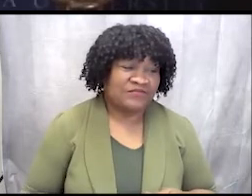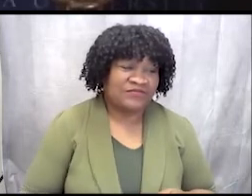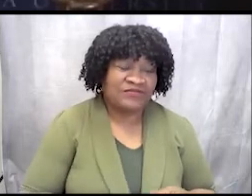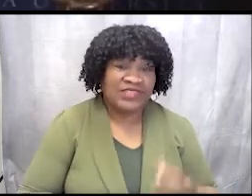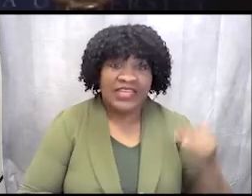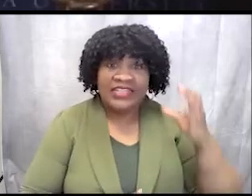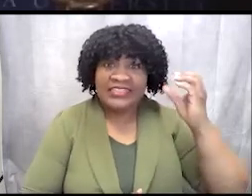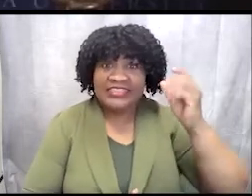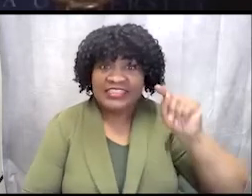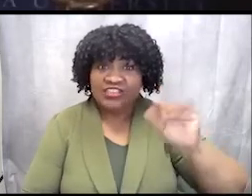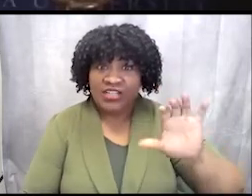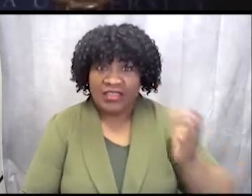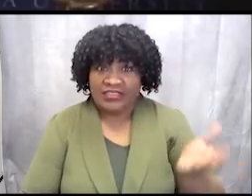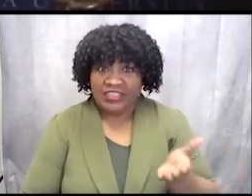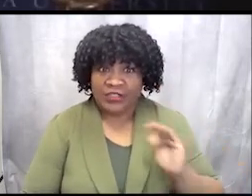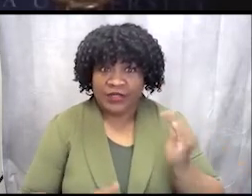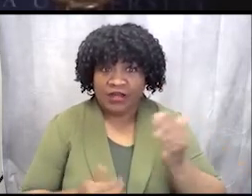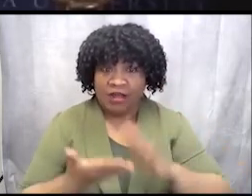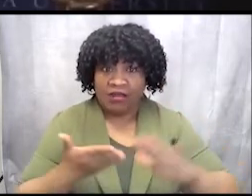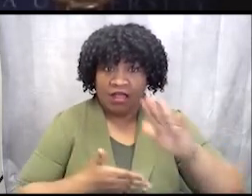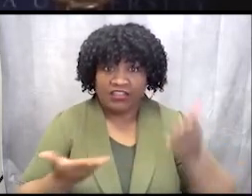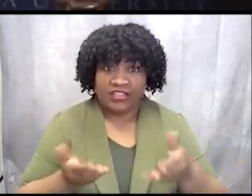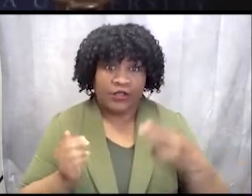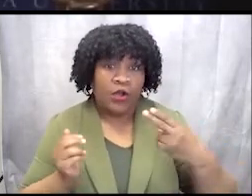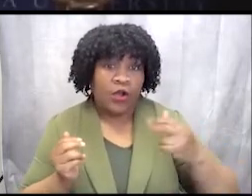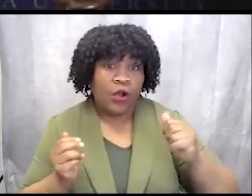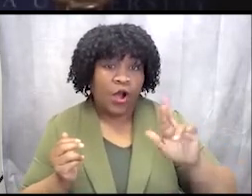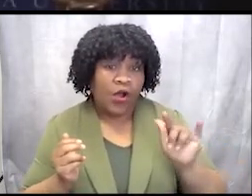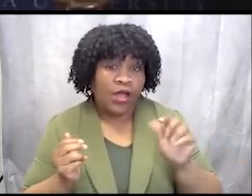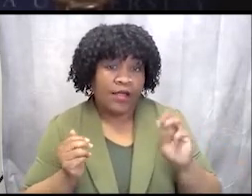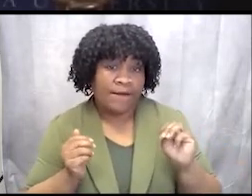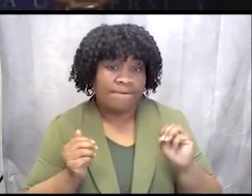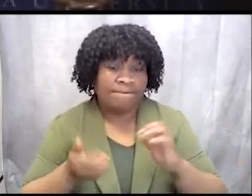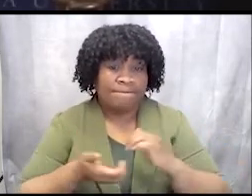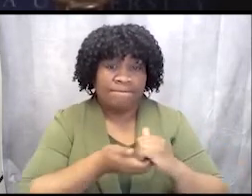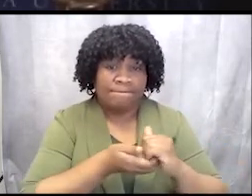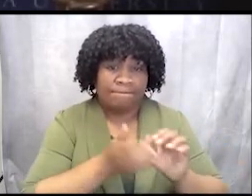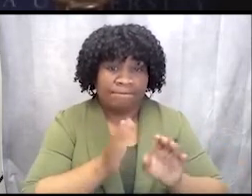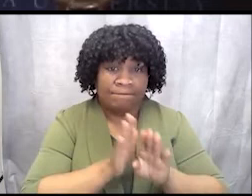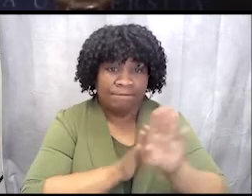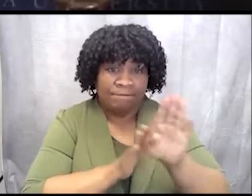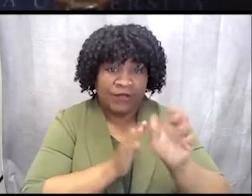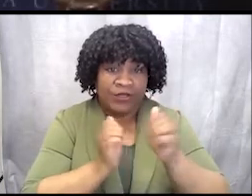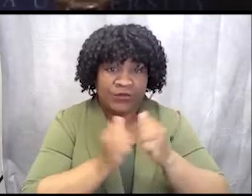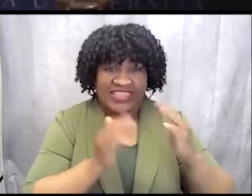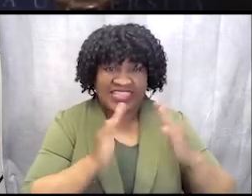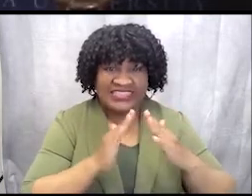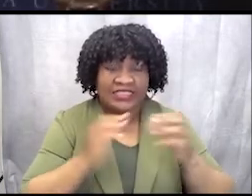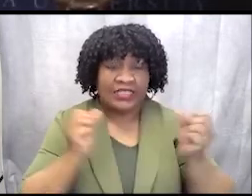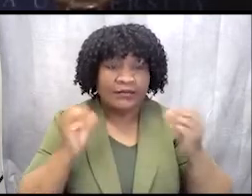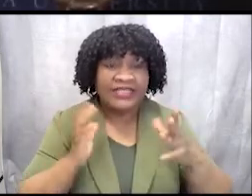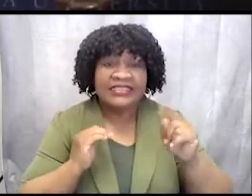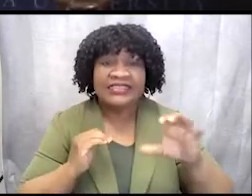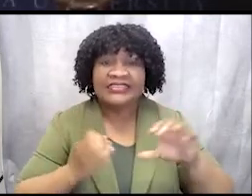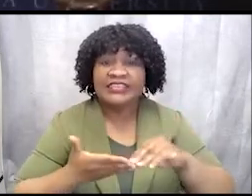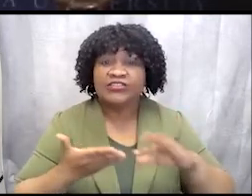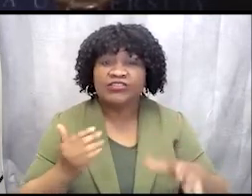At the Teachers College Community School in Harlem, which was created in partnership with the city, dozens of TC students get experience